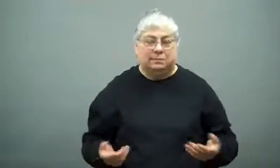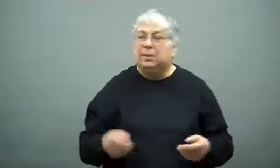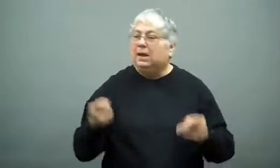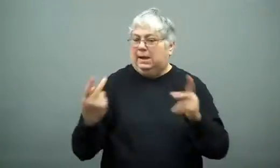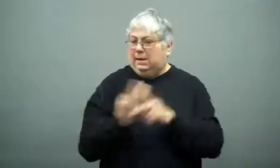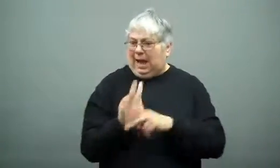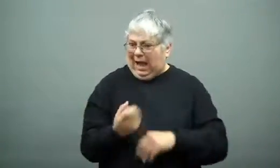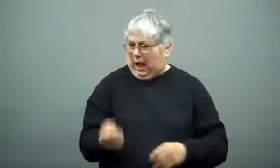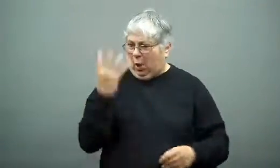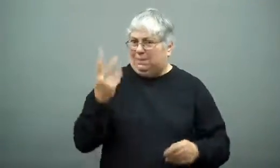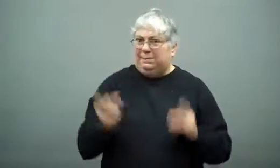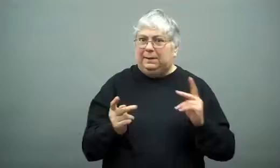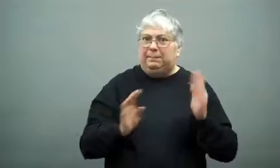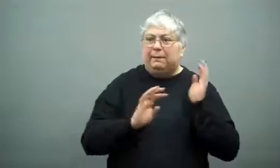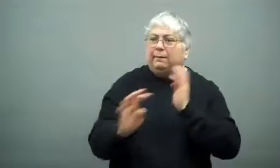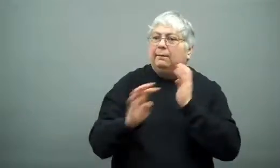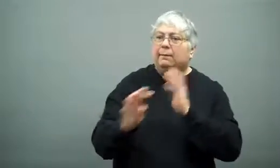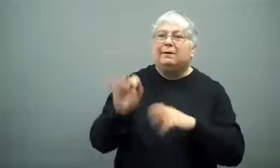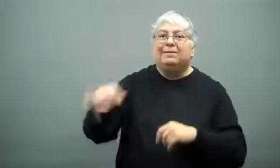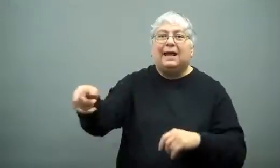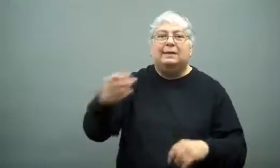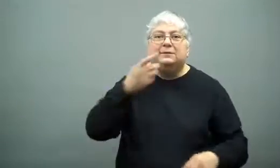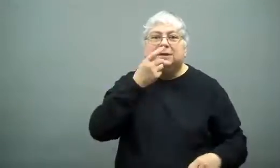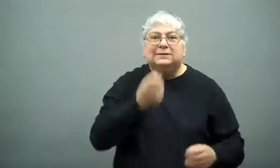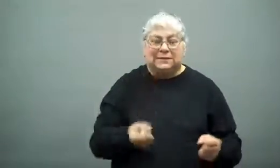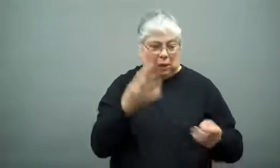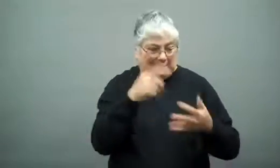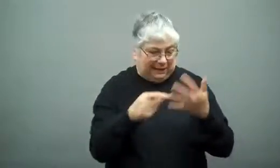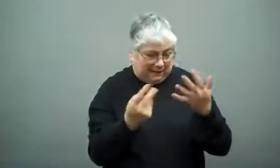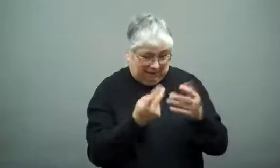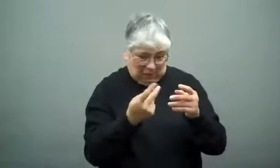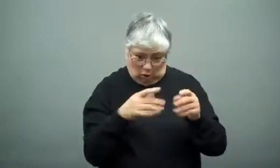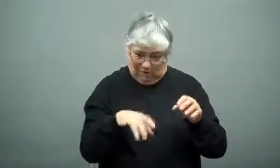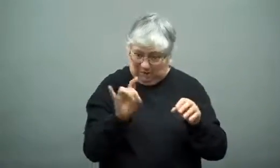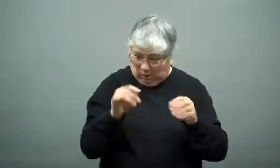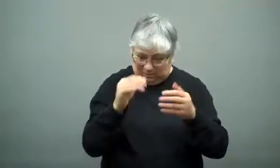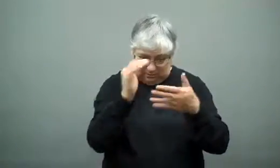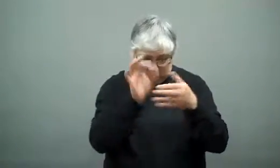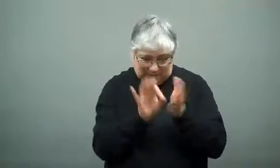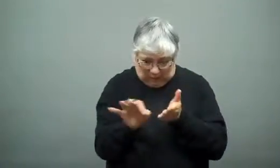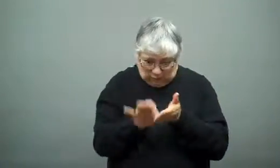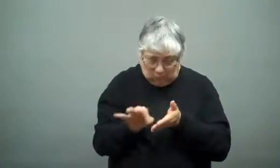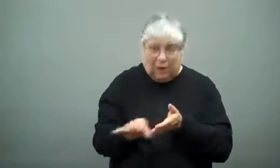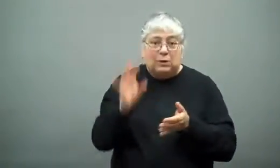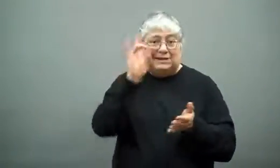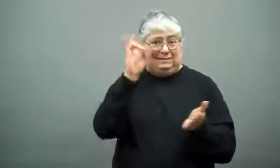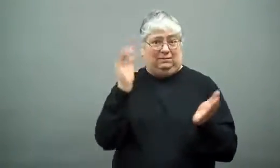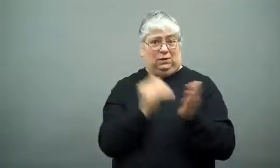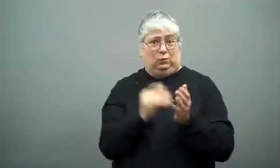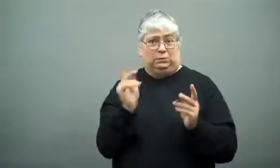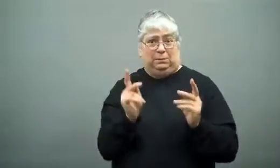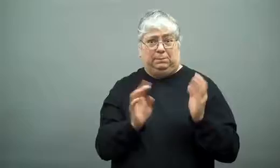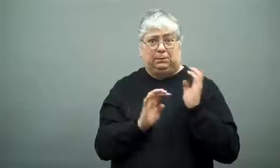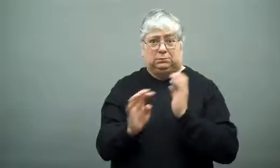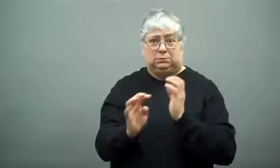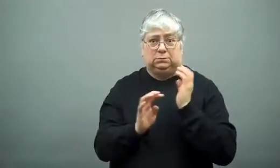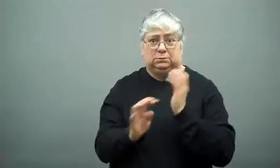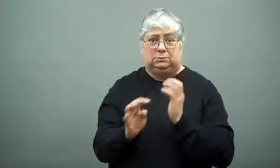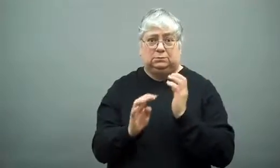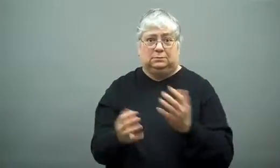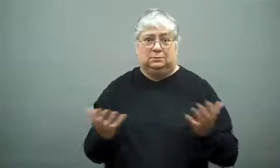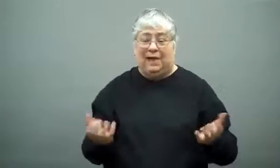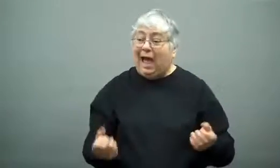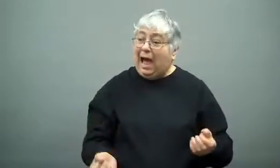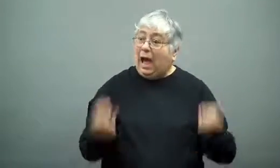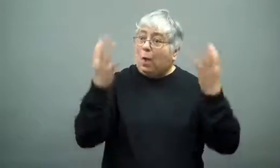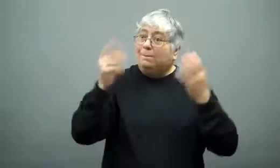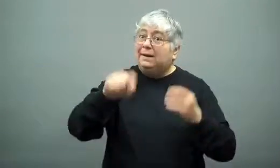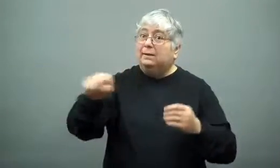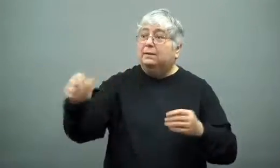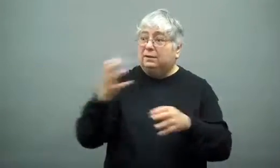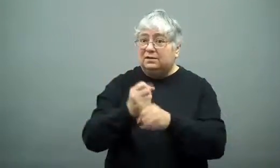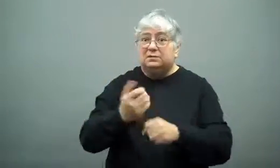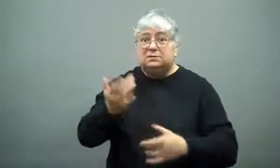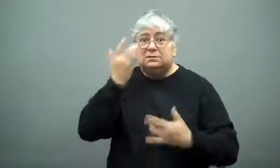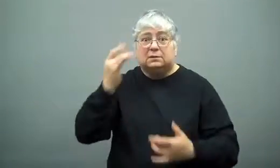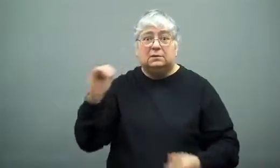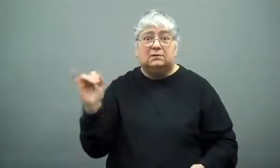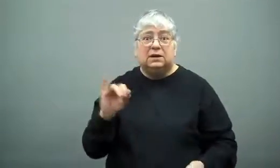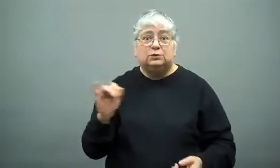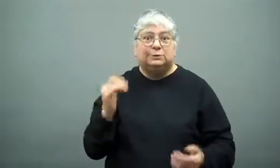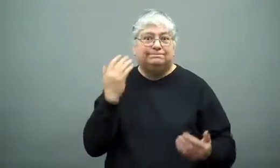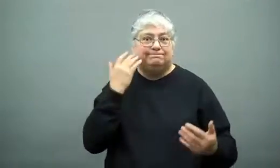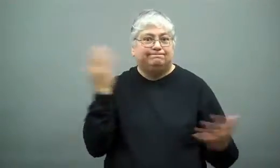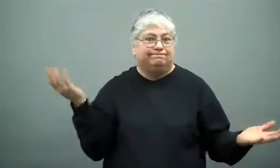7,000 patients were found to have gone to his clinic.